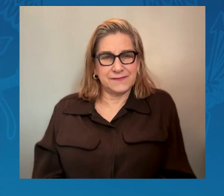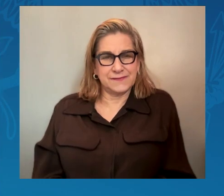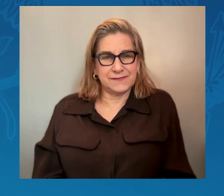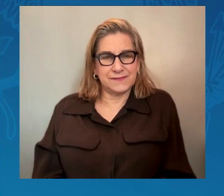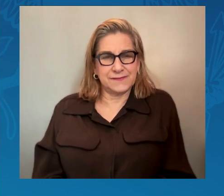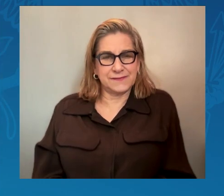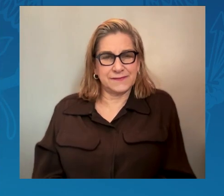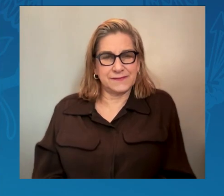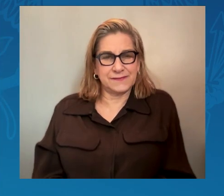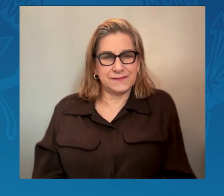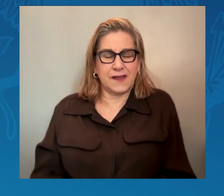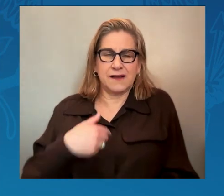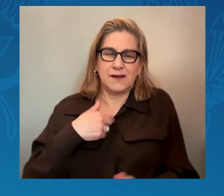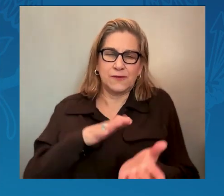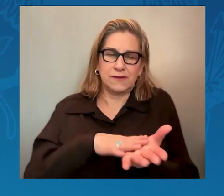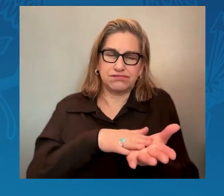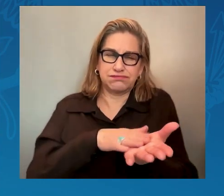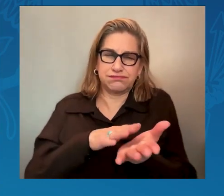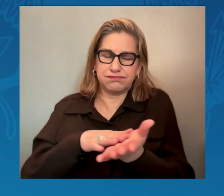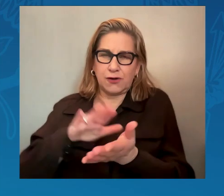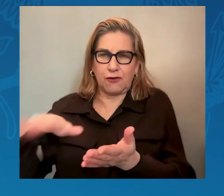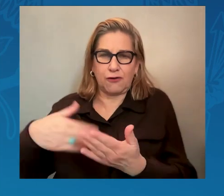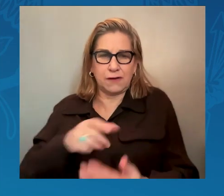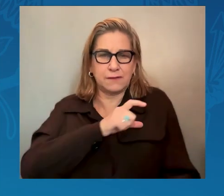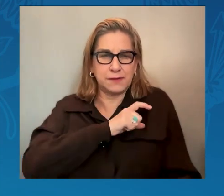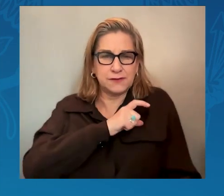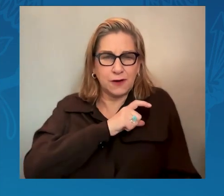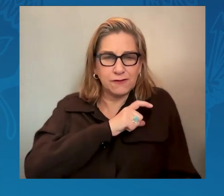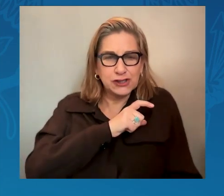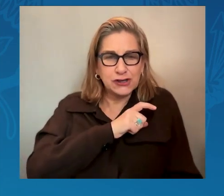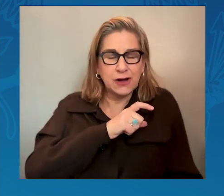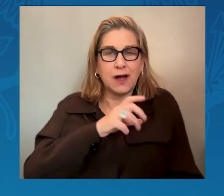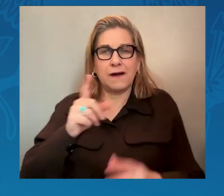the first responders and the New Yorkers.